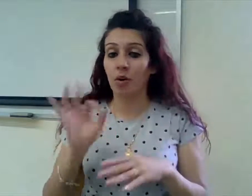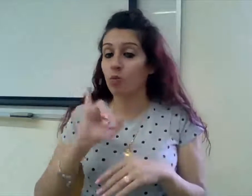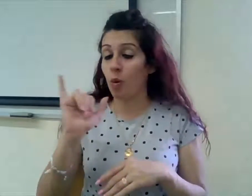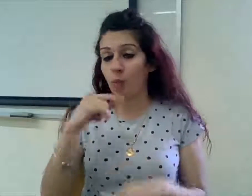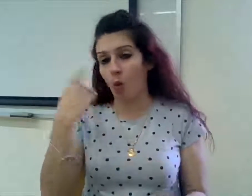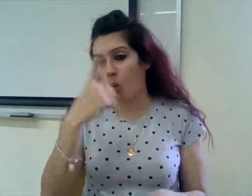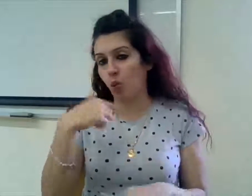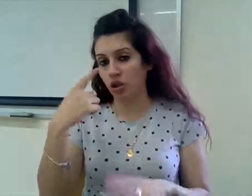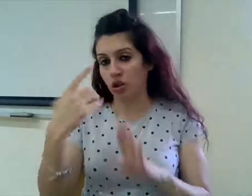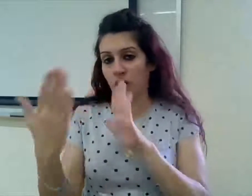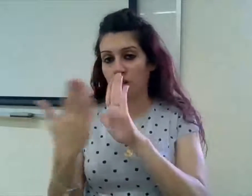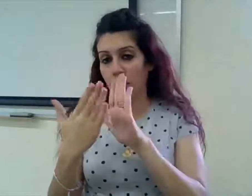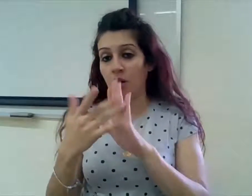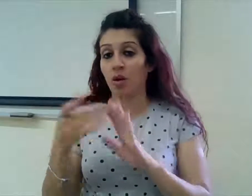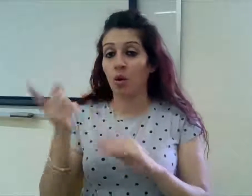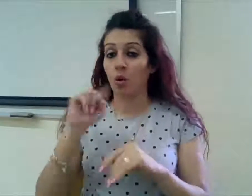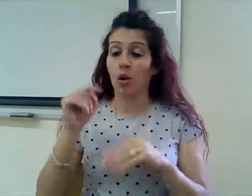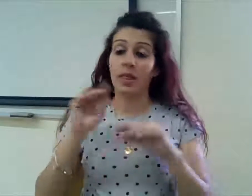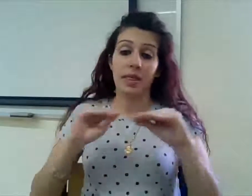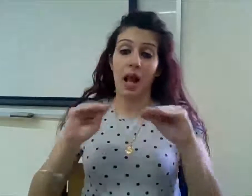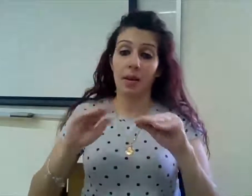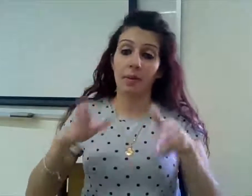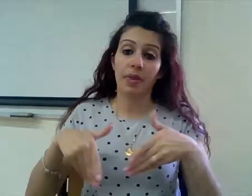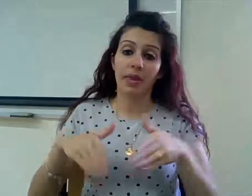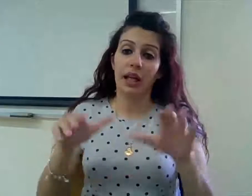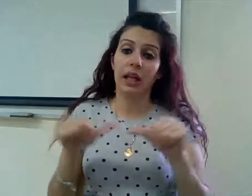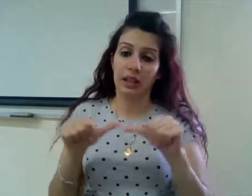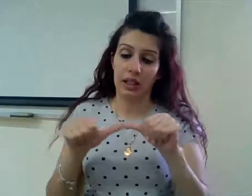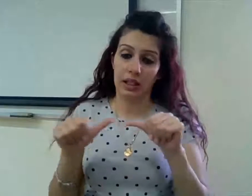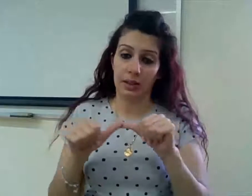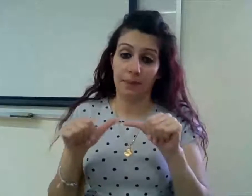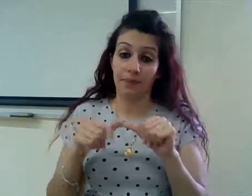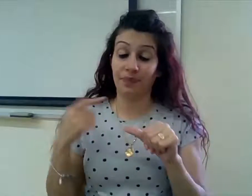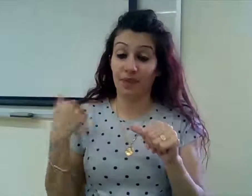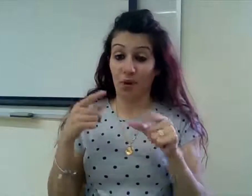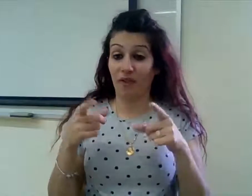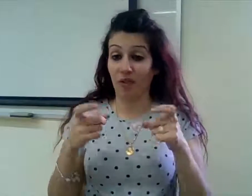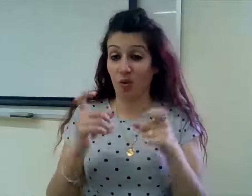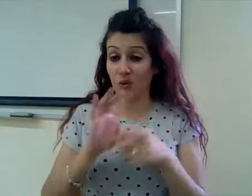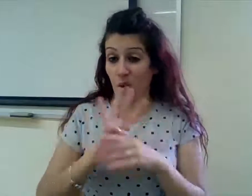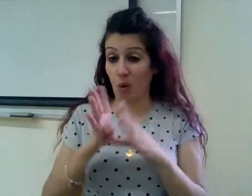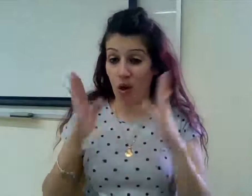obviously much more difficult but we see you know technology not as the silver